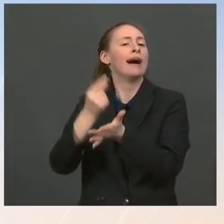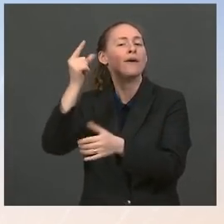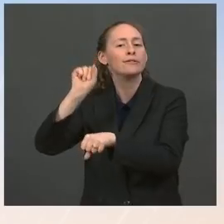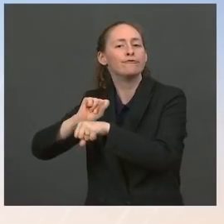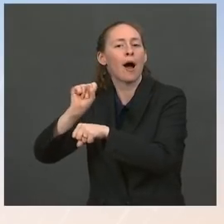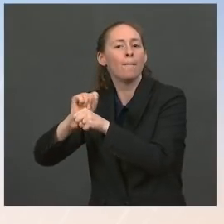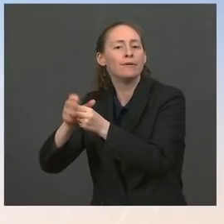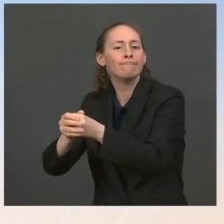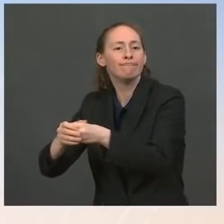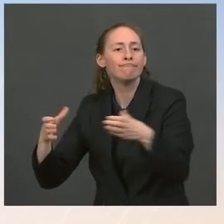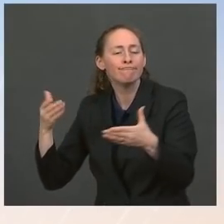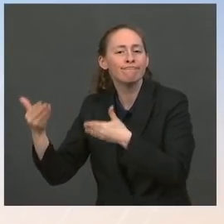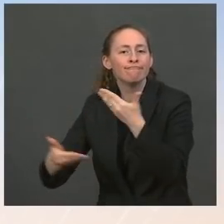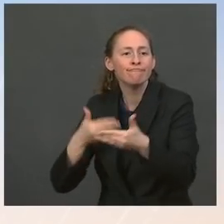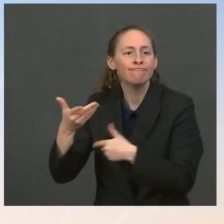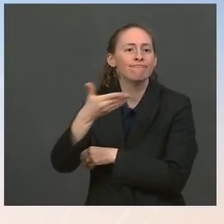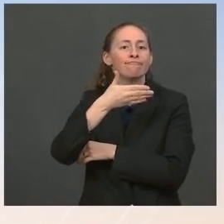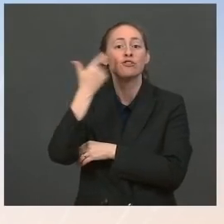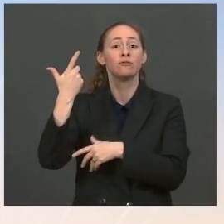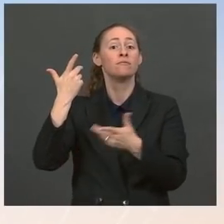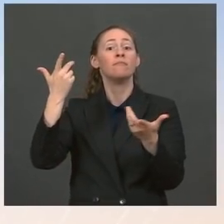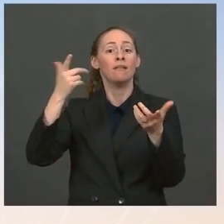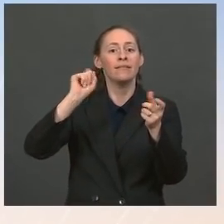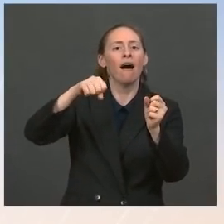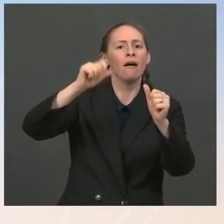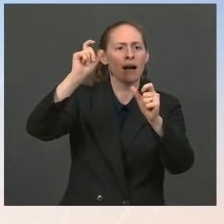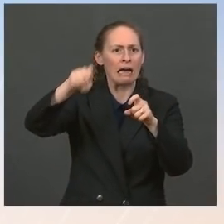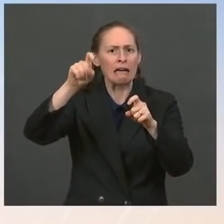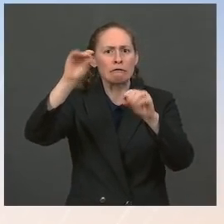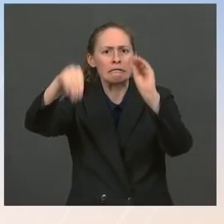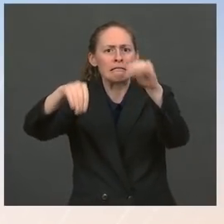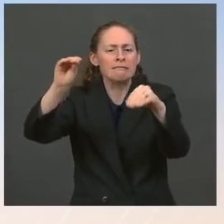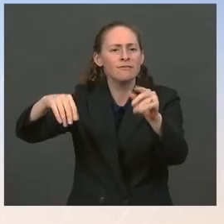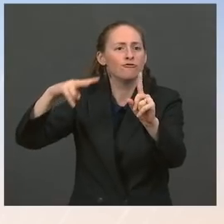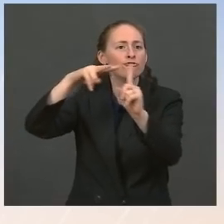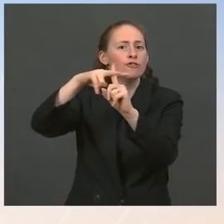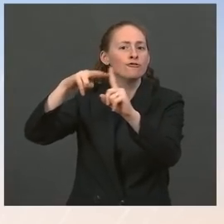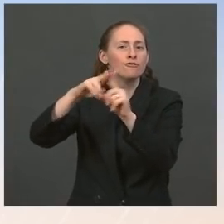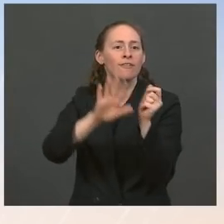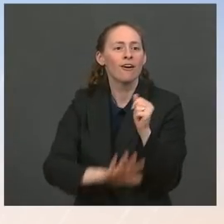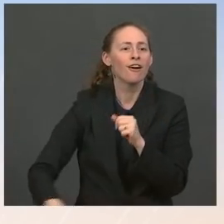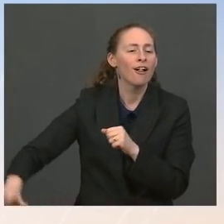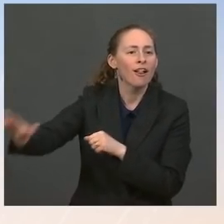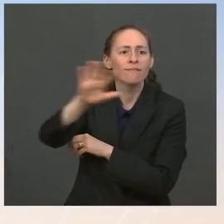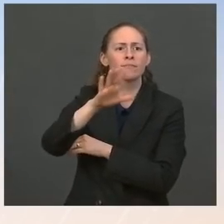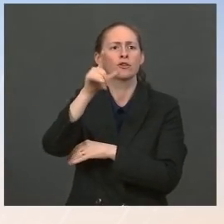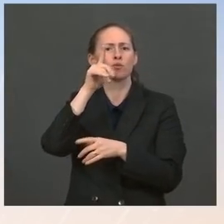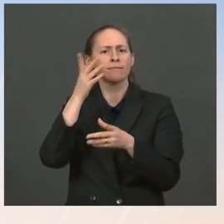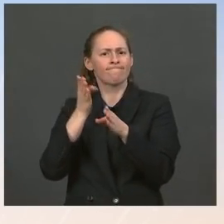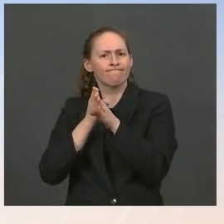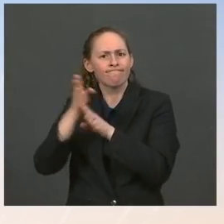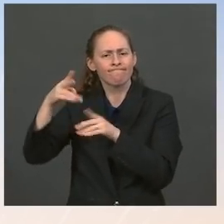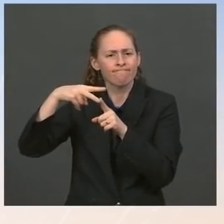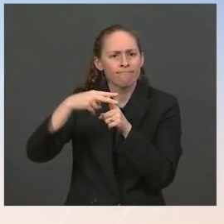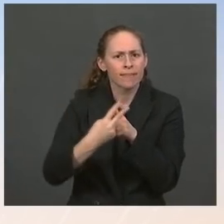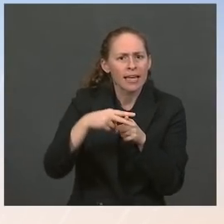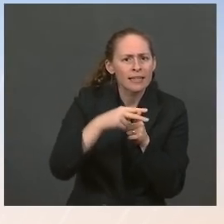autoworkers to build the cars that plug into them. We need mechanics maintaining transit vehicles, drivers operating them, construction workers